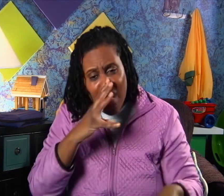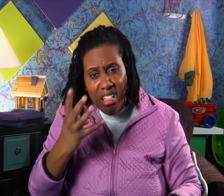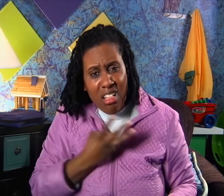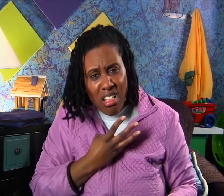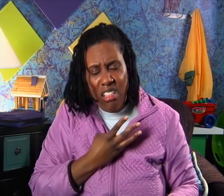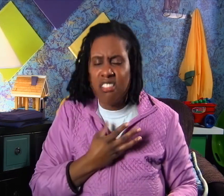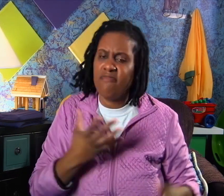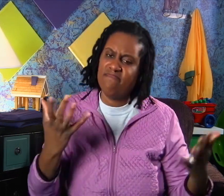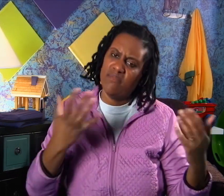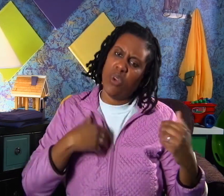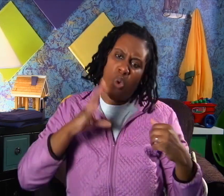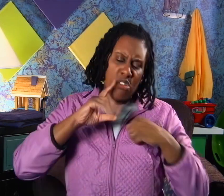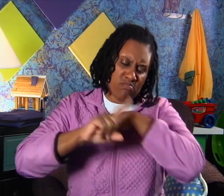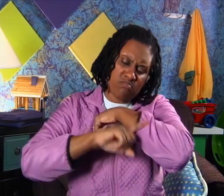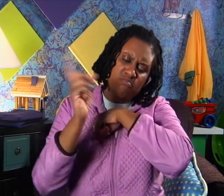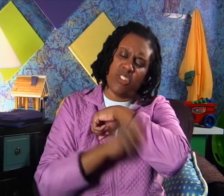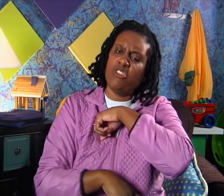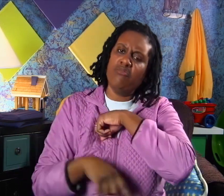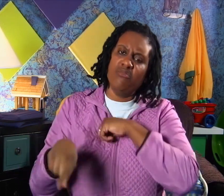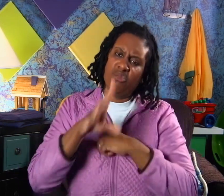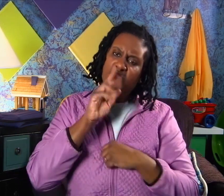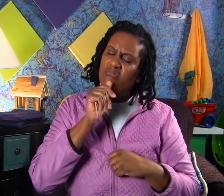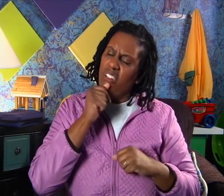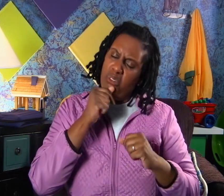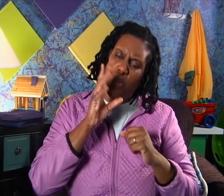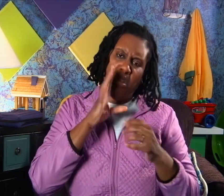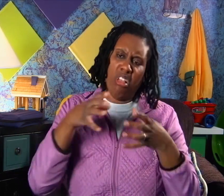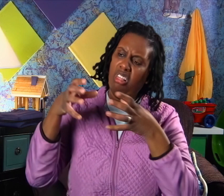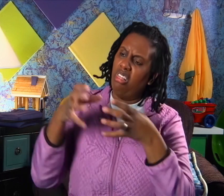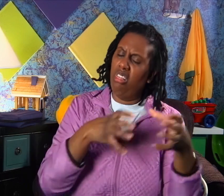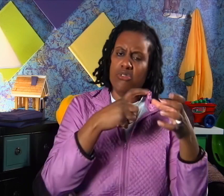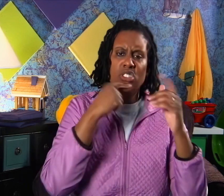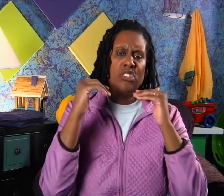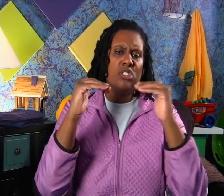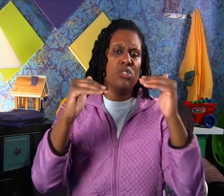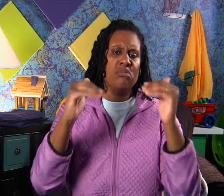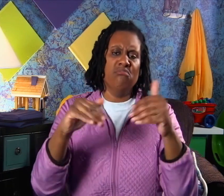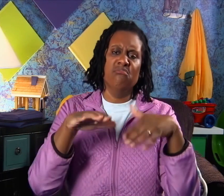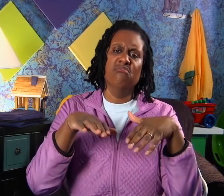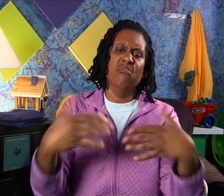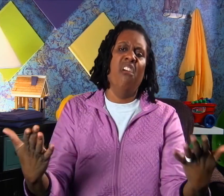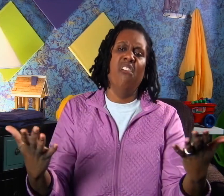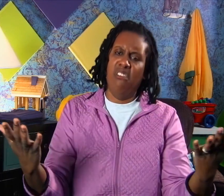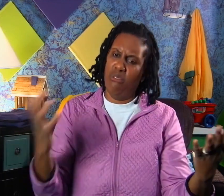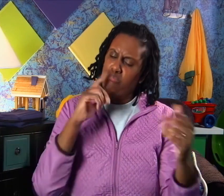"WHY DO THEY IGNORE ME? "I PROMISED TO BLESS THEM, BUT THEY IGNORE ME. "WELL, I'M GOING TO PUNISH THEM.